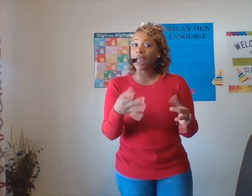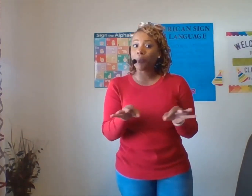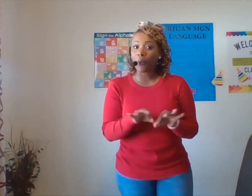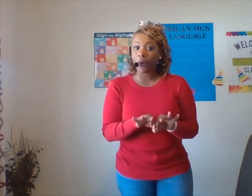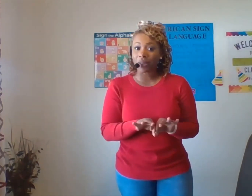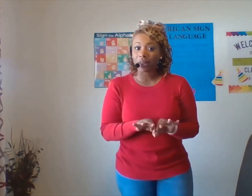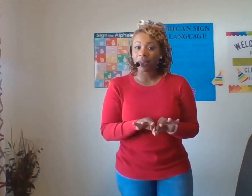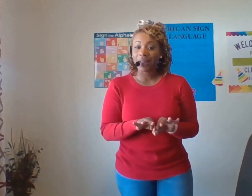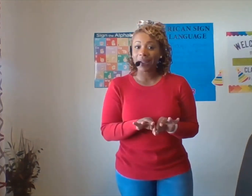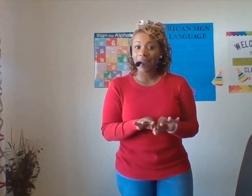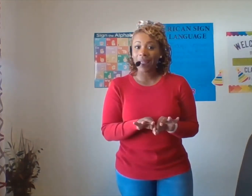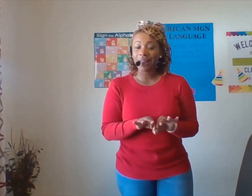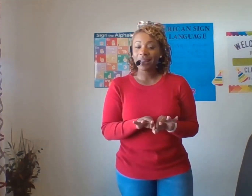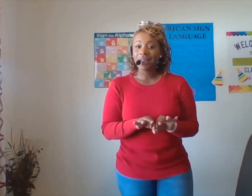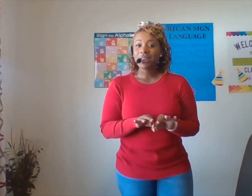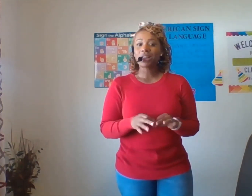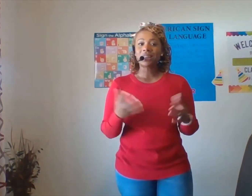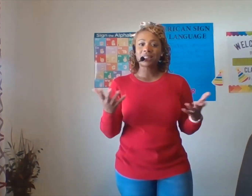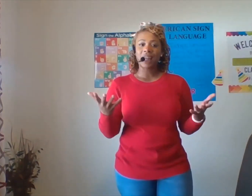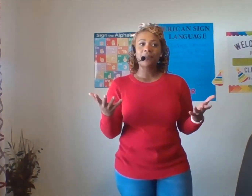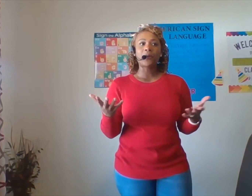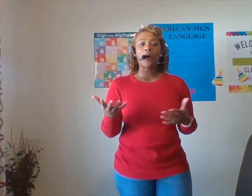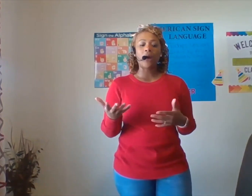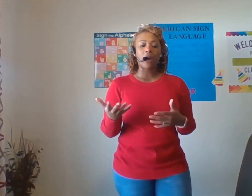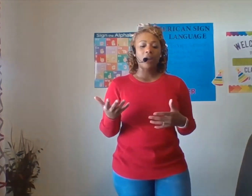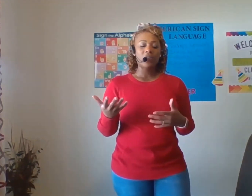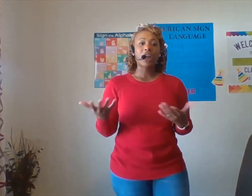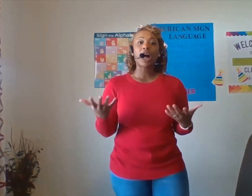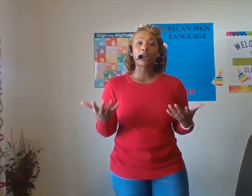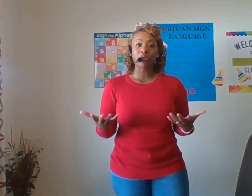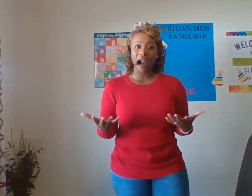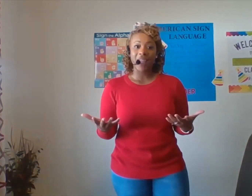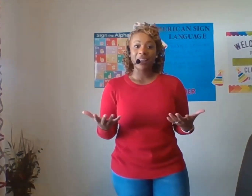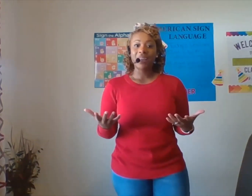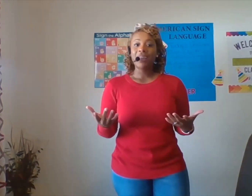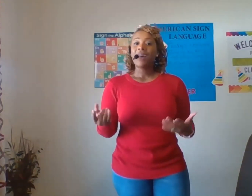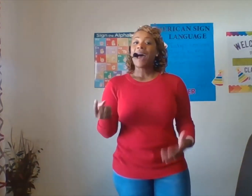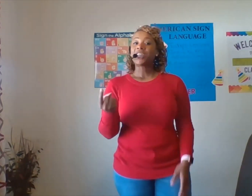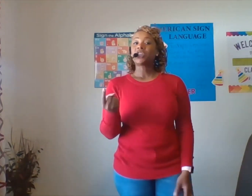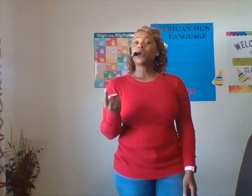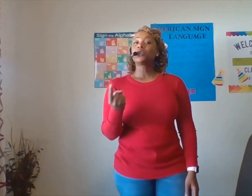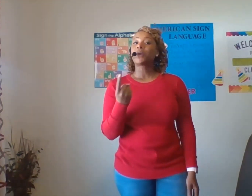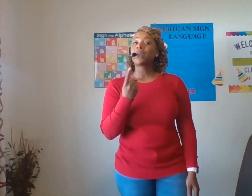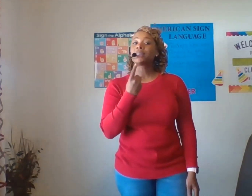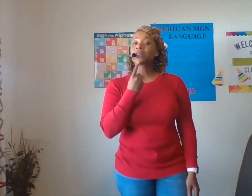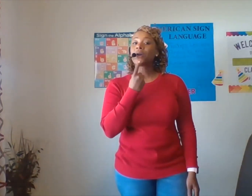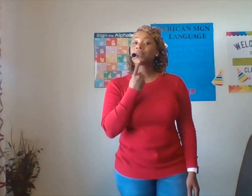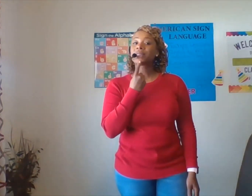important all right so let's say for the color red I showed you where it's the